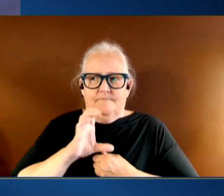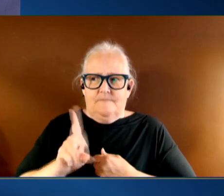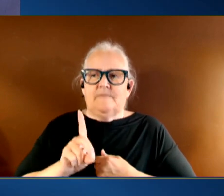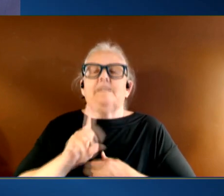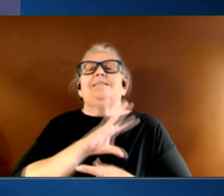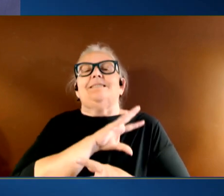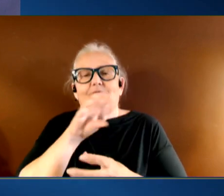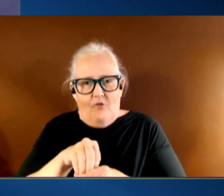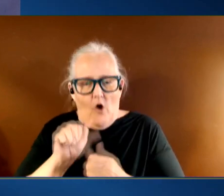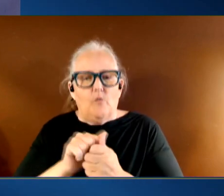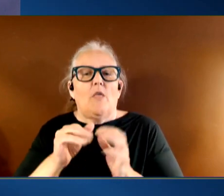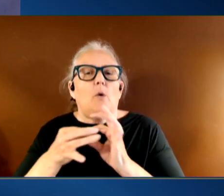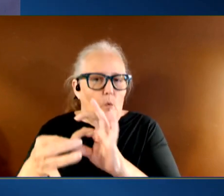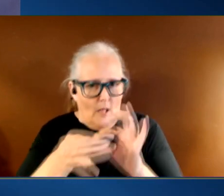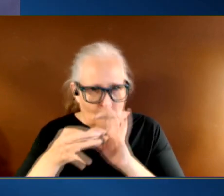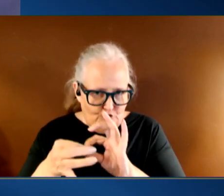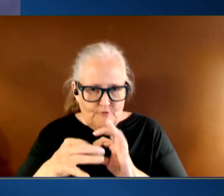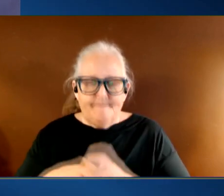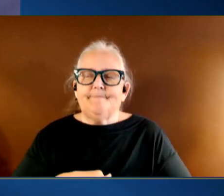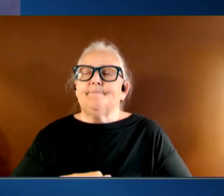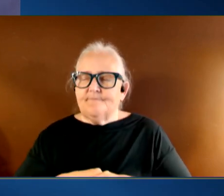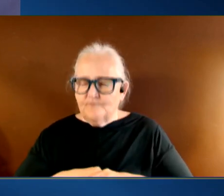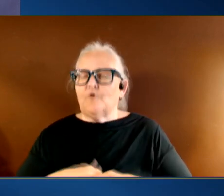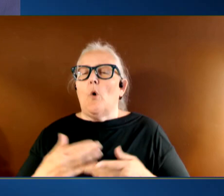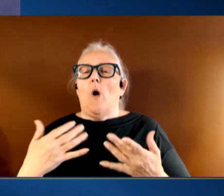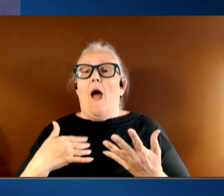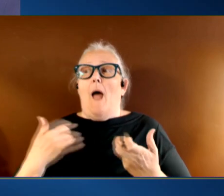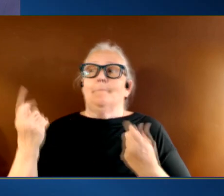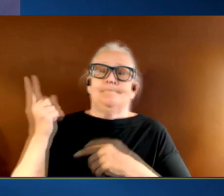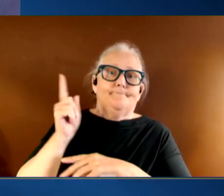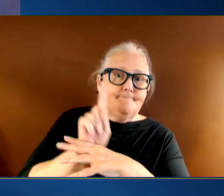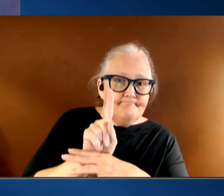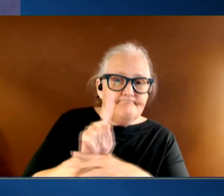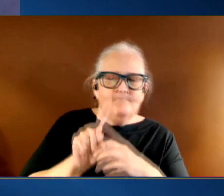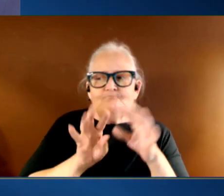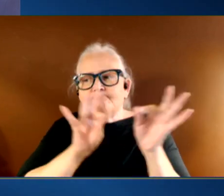So, I'm here today to share with you some of the important initiatives we've done.